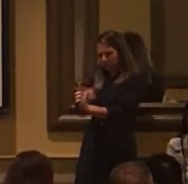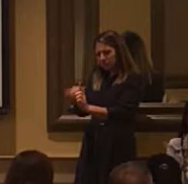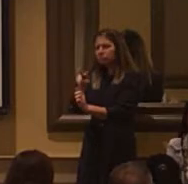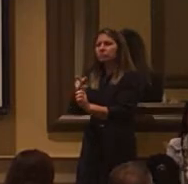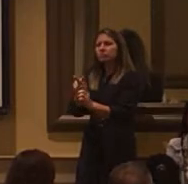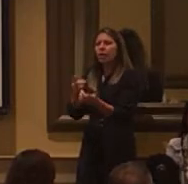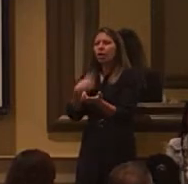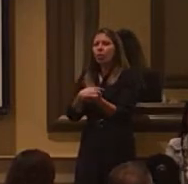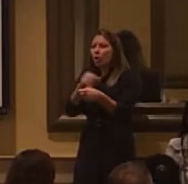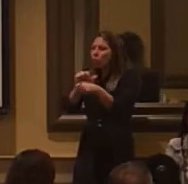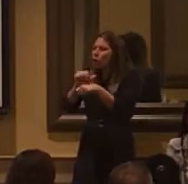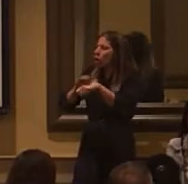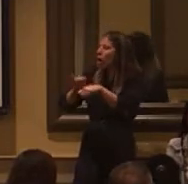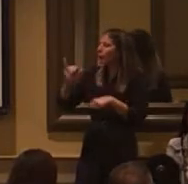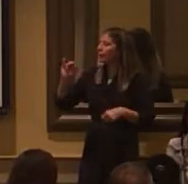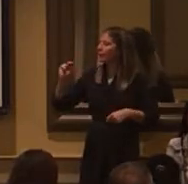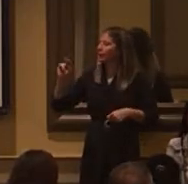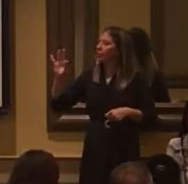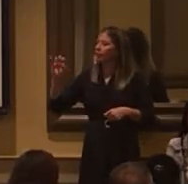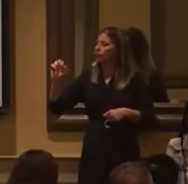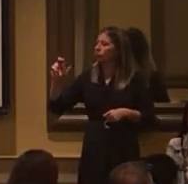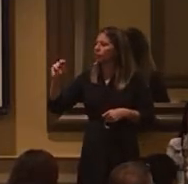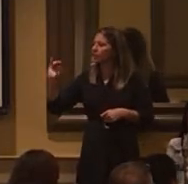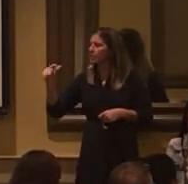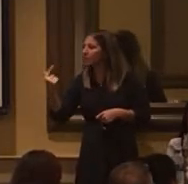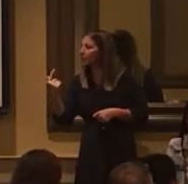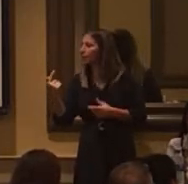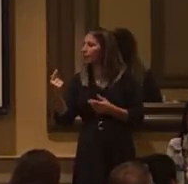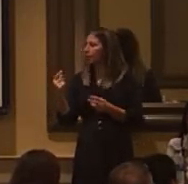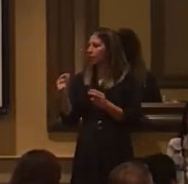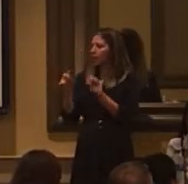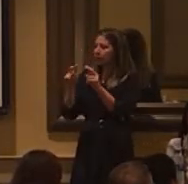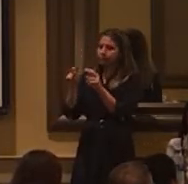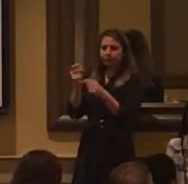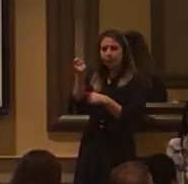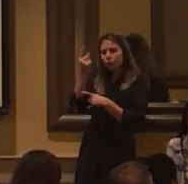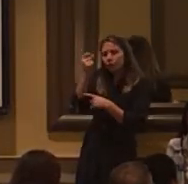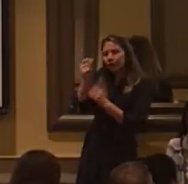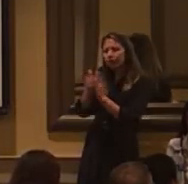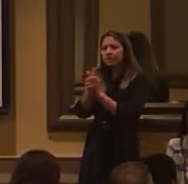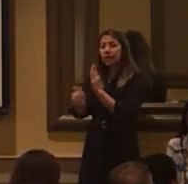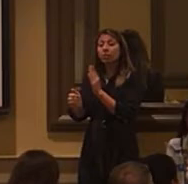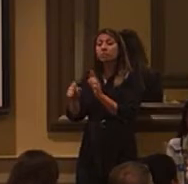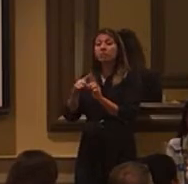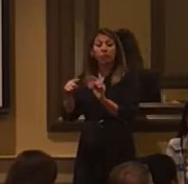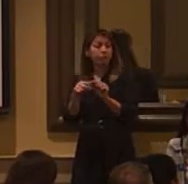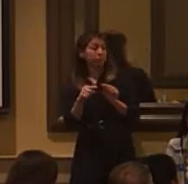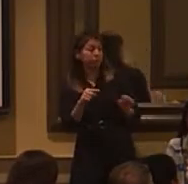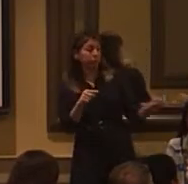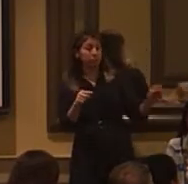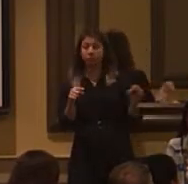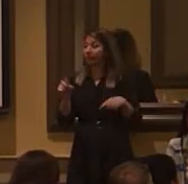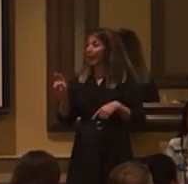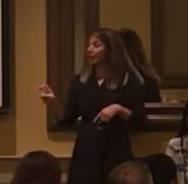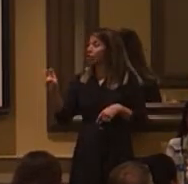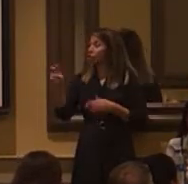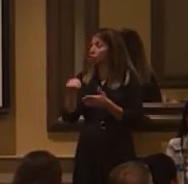and vocabulary and comprehension skills. But when you look at these itinerant students that are mostly isolated